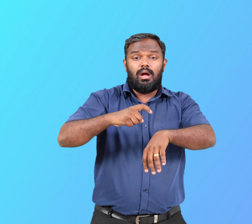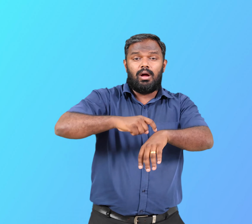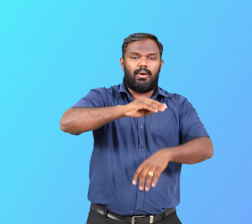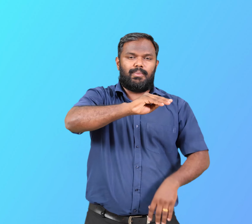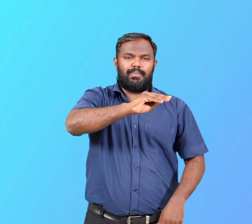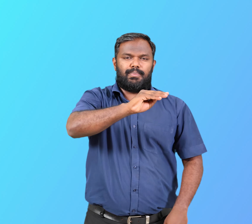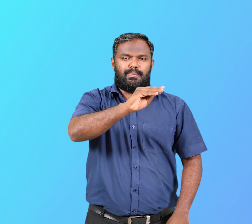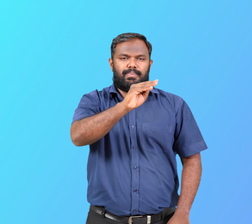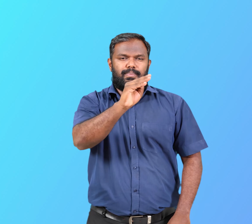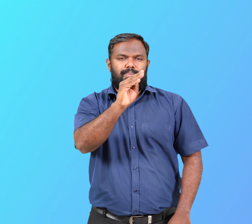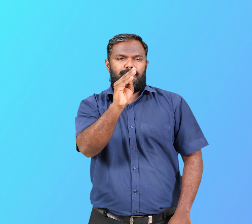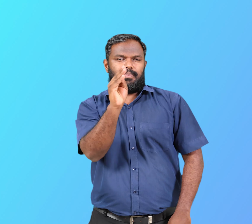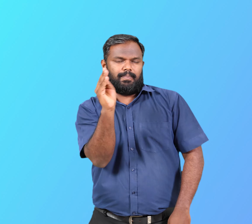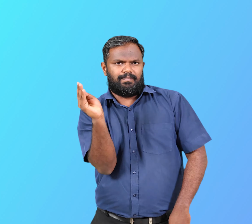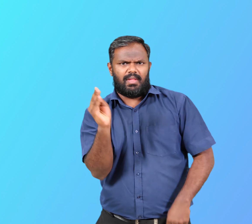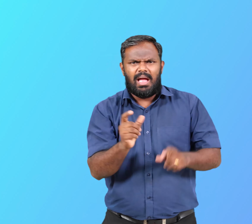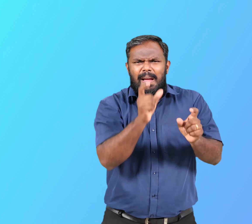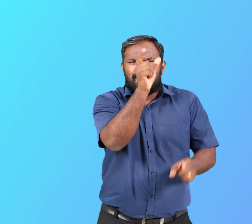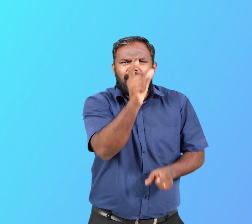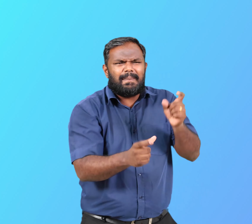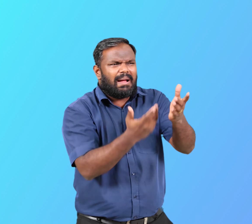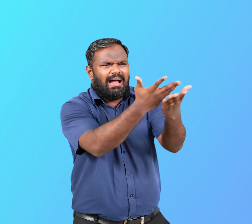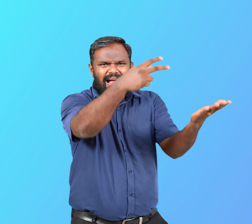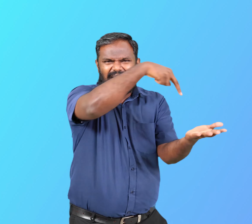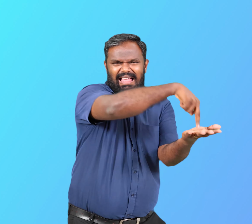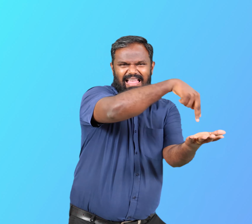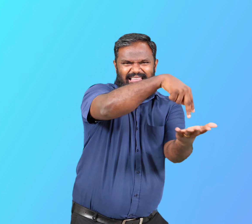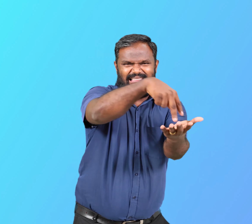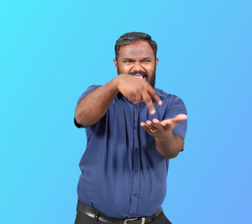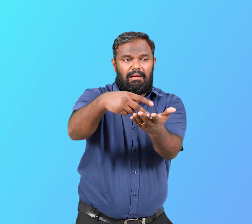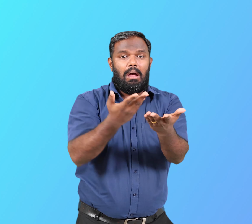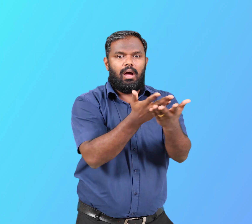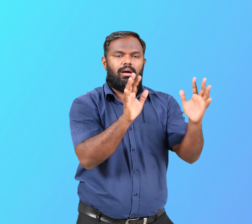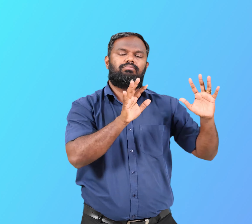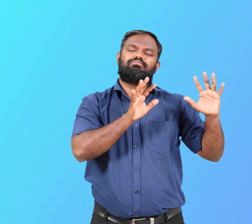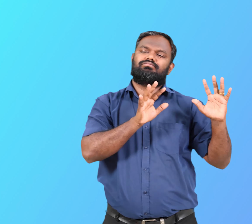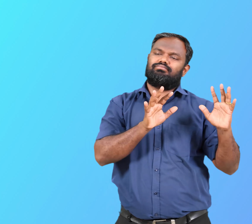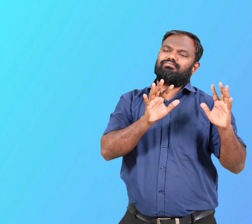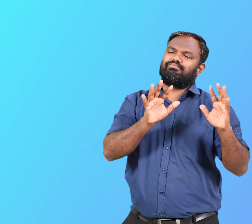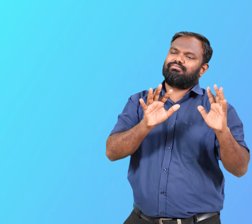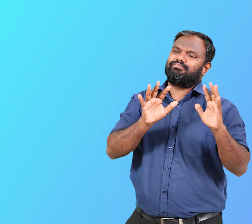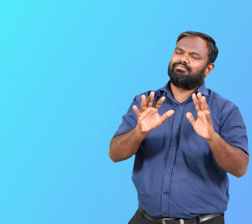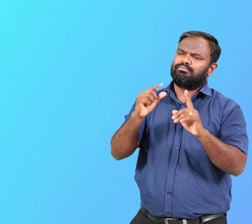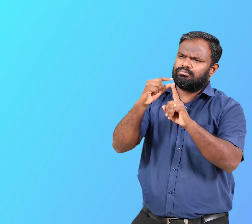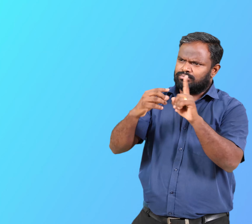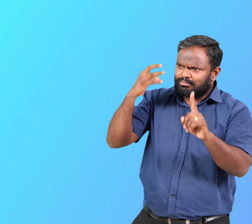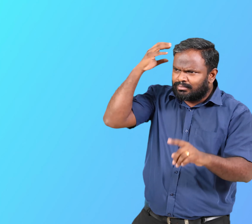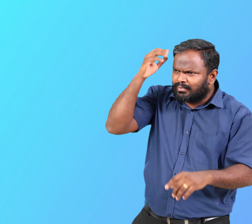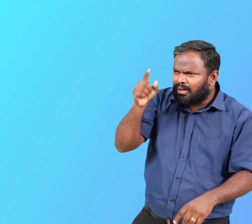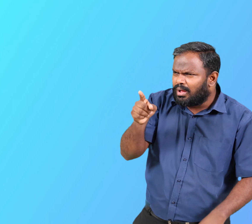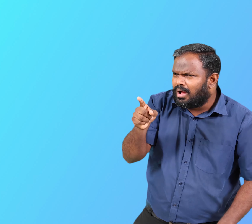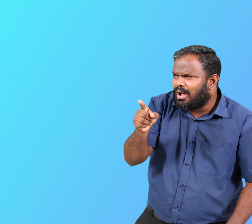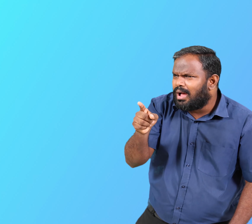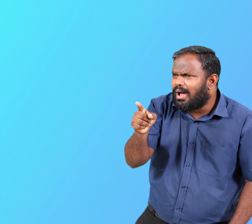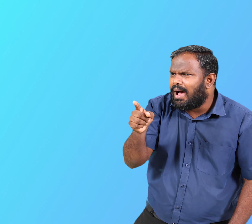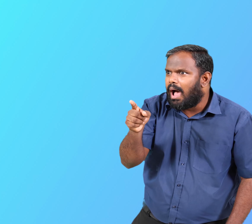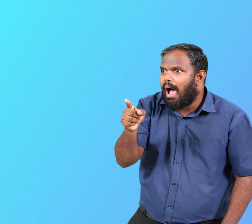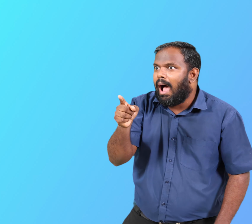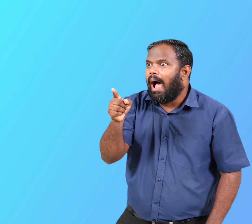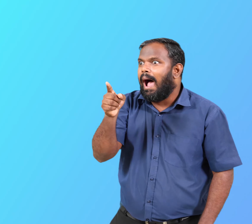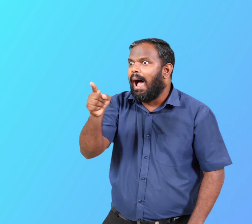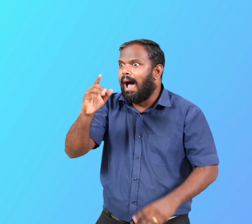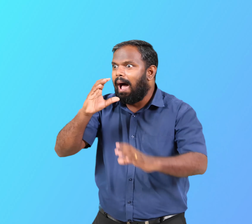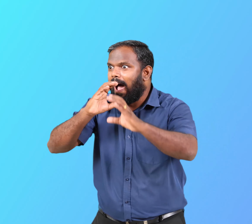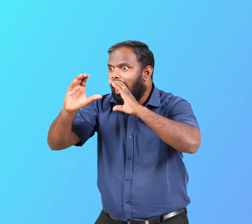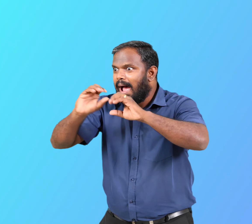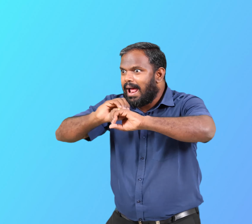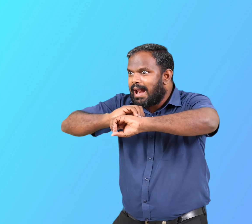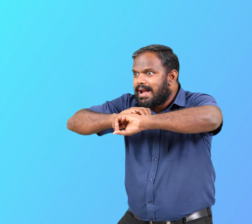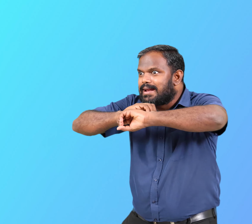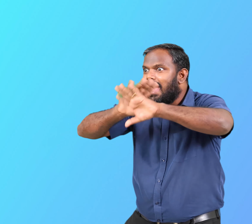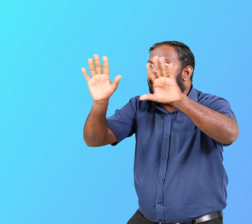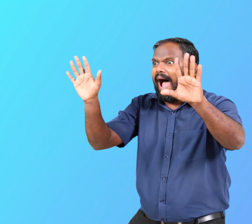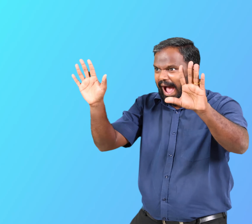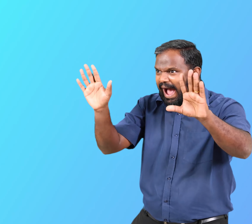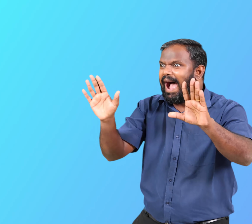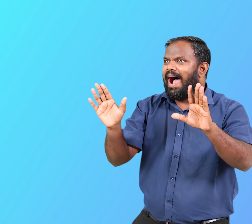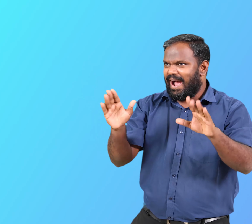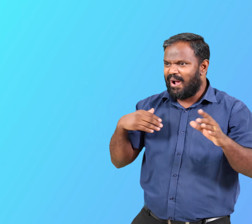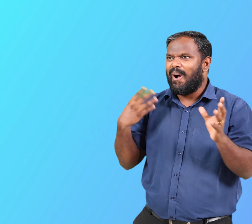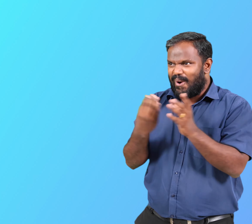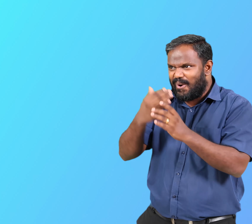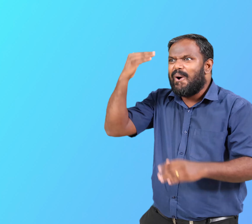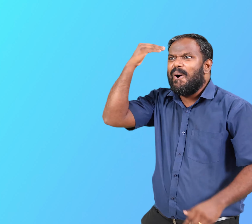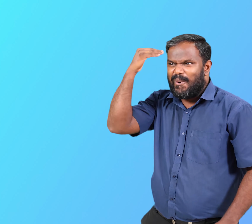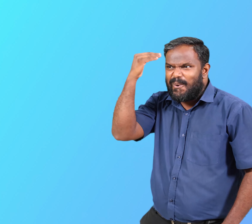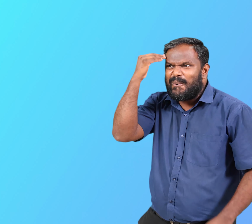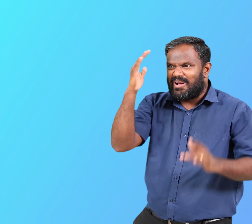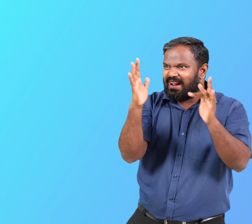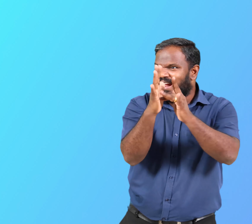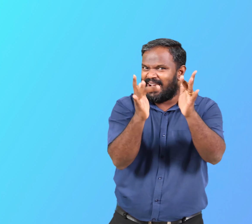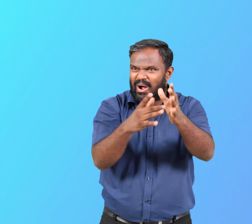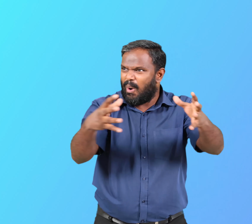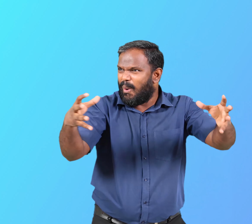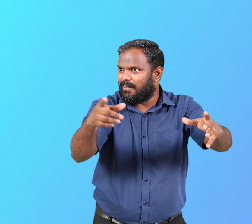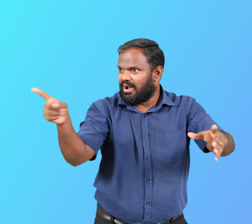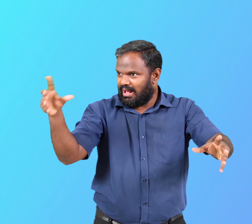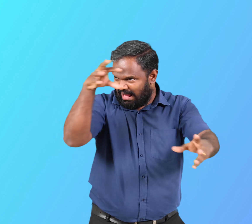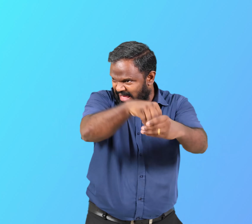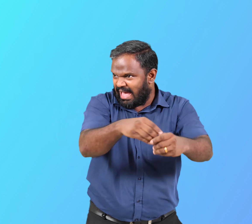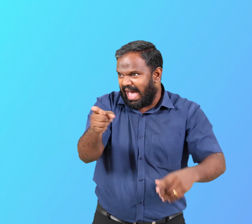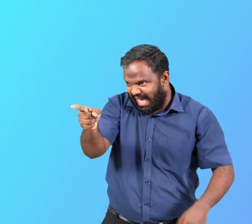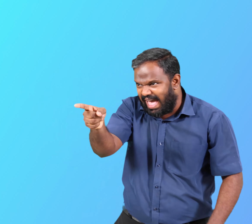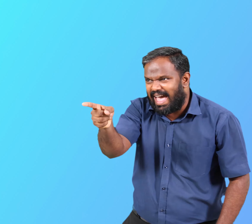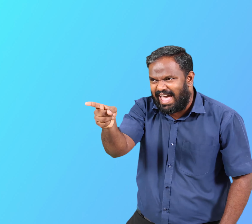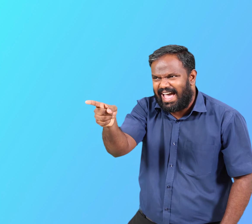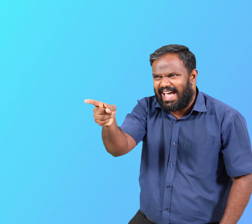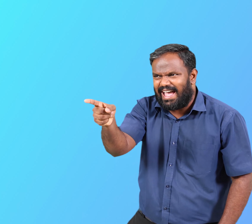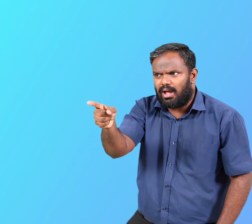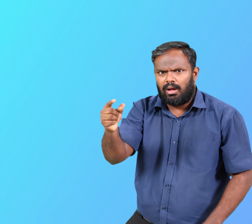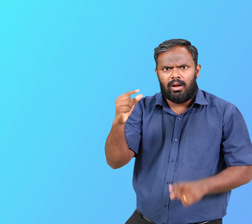A short time later those standing there went to Peter and said, “We know you are one of them. It’s clear from the way you talk.”